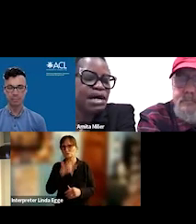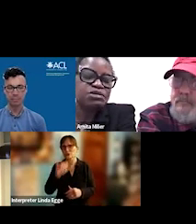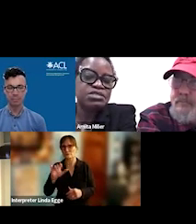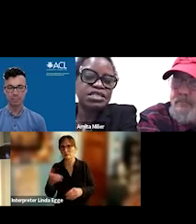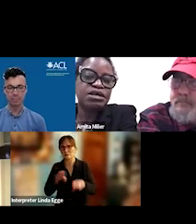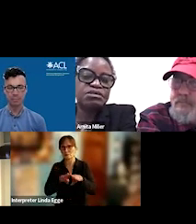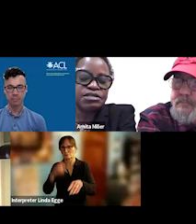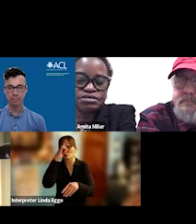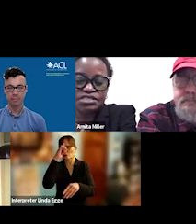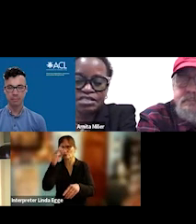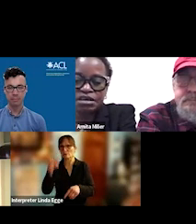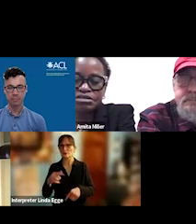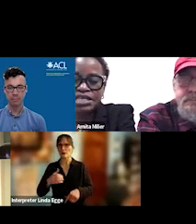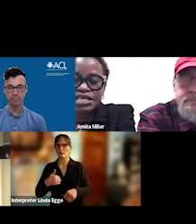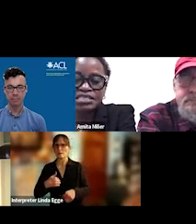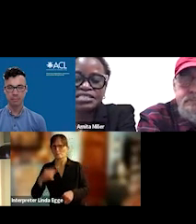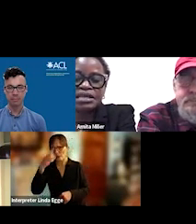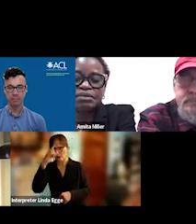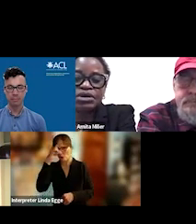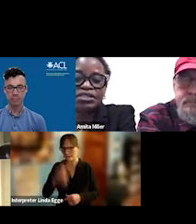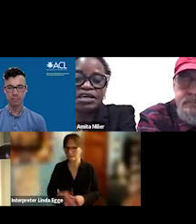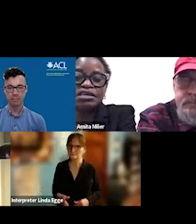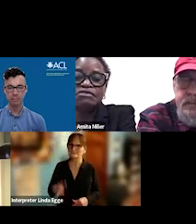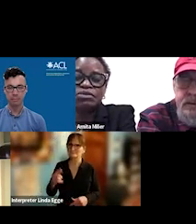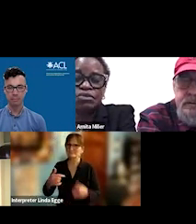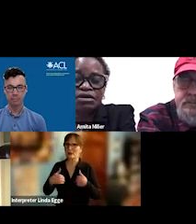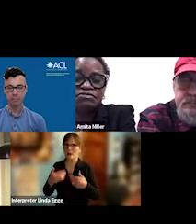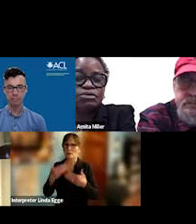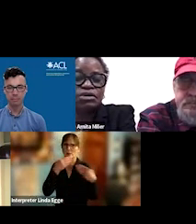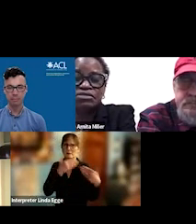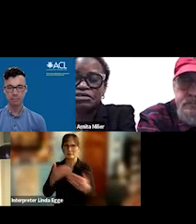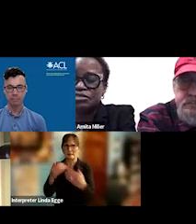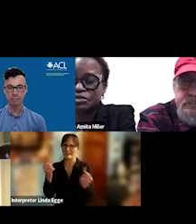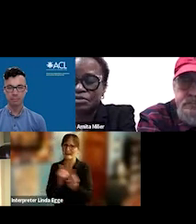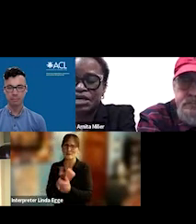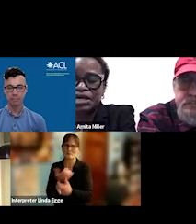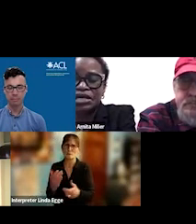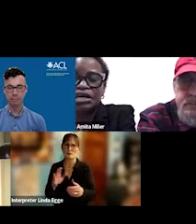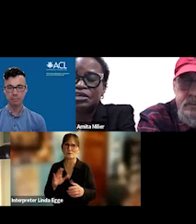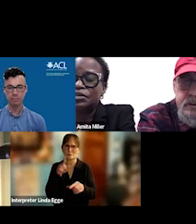My only closing thought is that I wanna thank everyone for what they're doing.